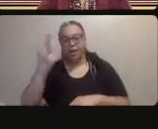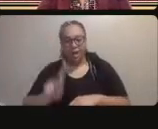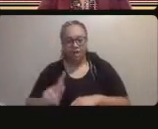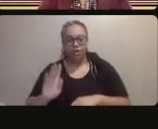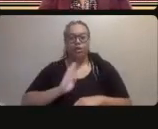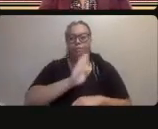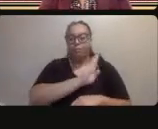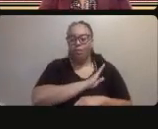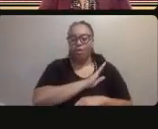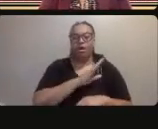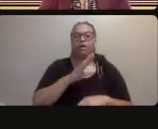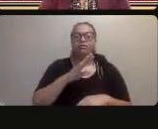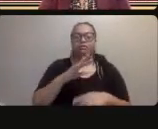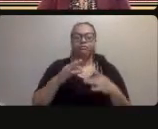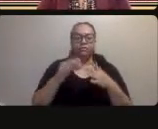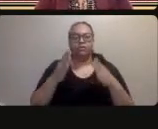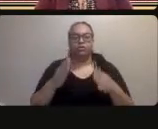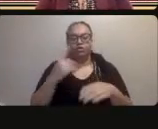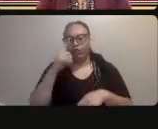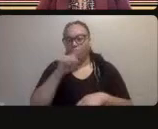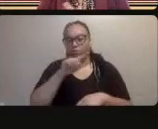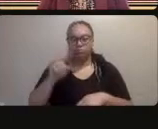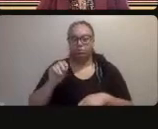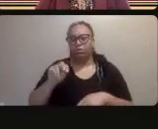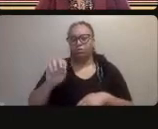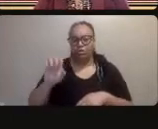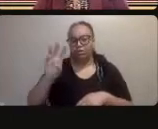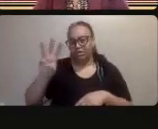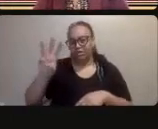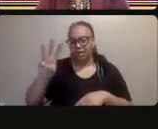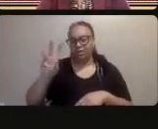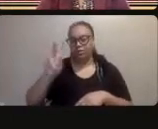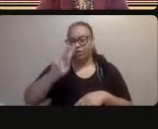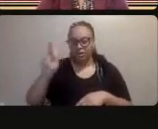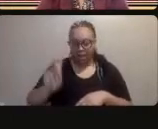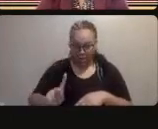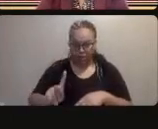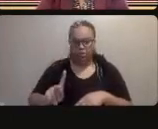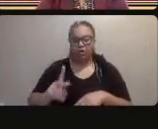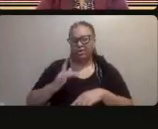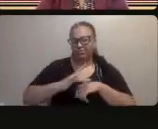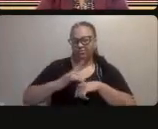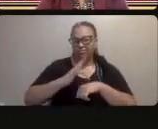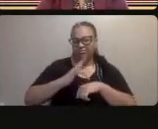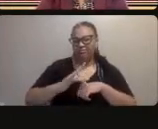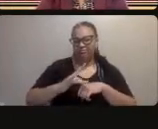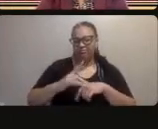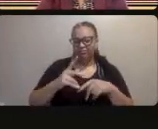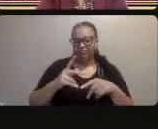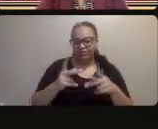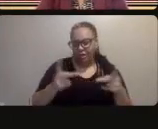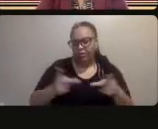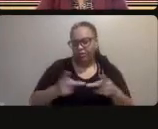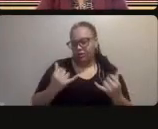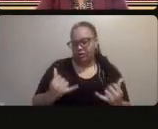THIS IS MY APPLICATION FOR